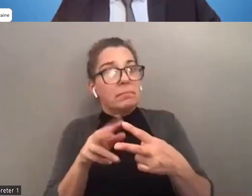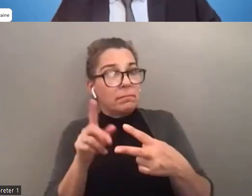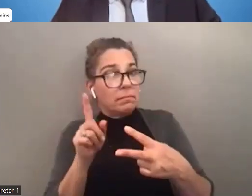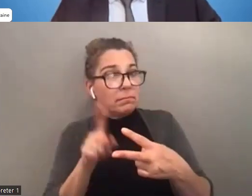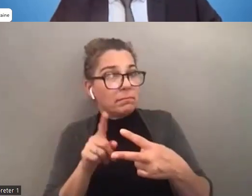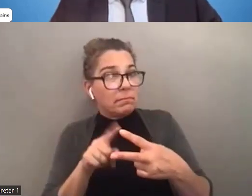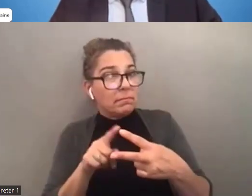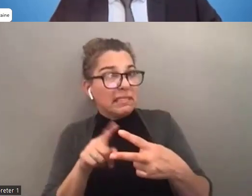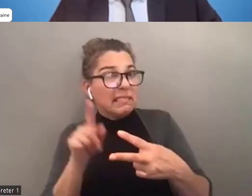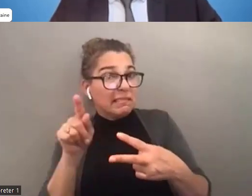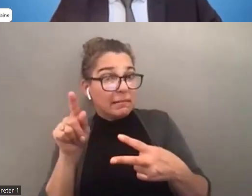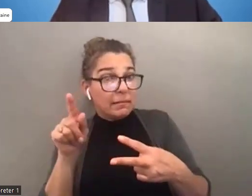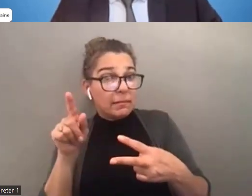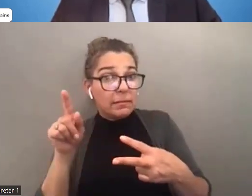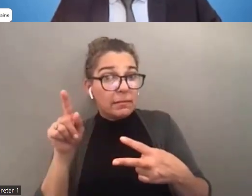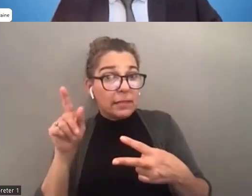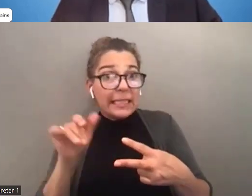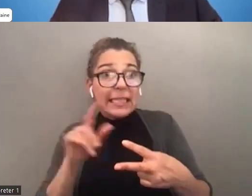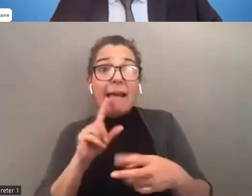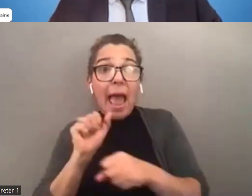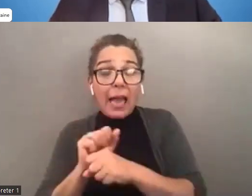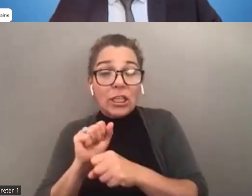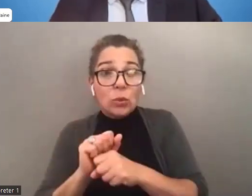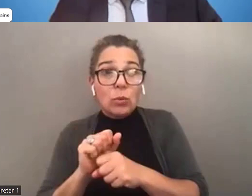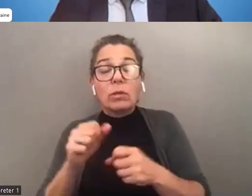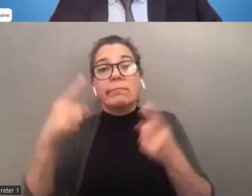if there's sort of actual explicit consent to do so,